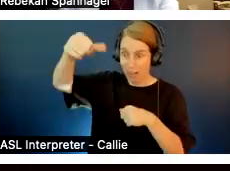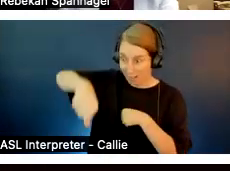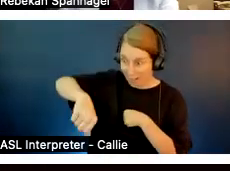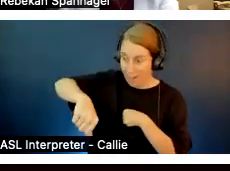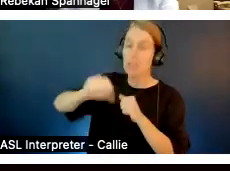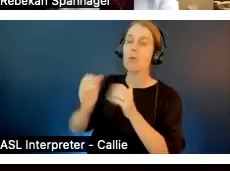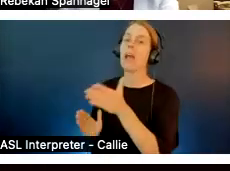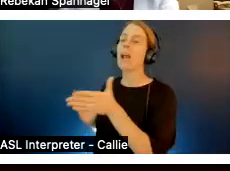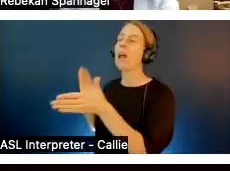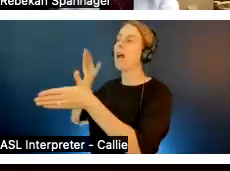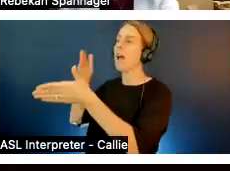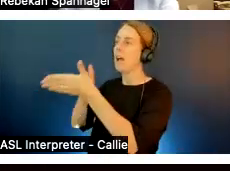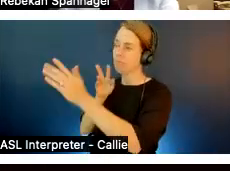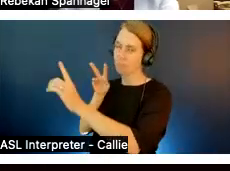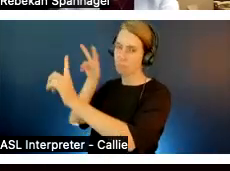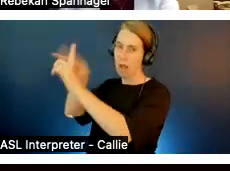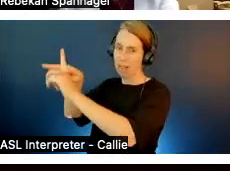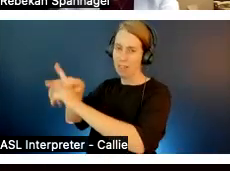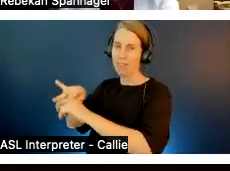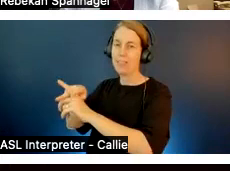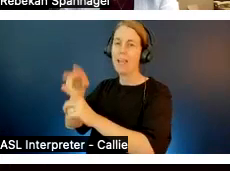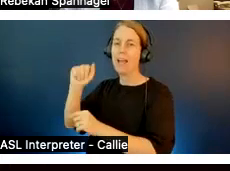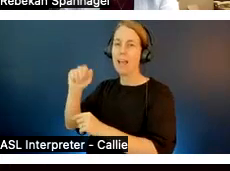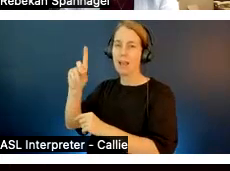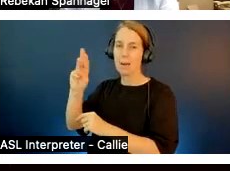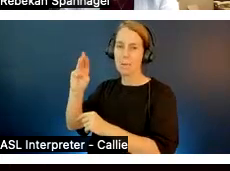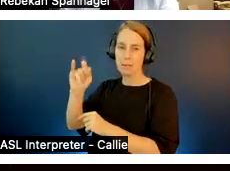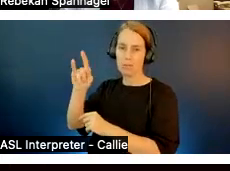appeal would will be explained in the written decision that you get from the hearing officer